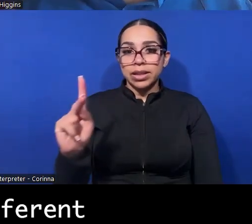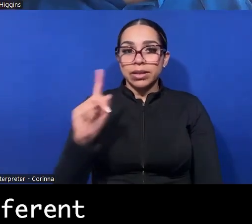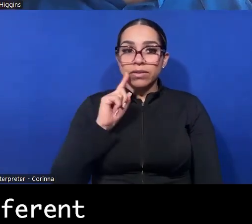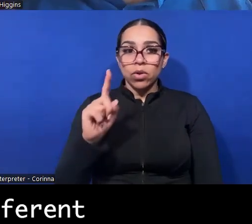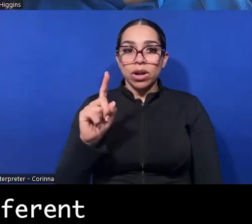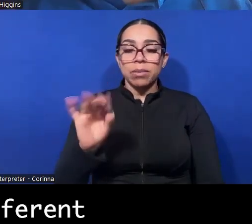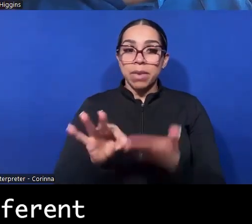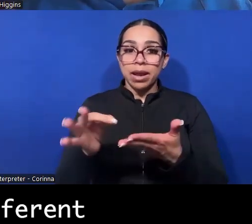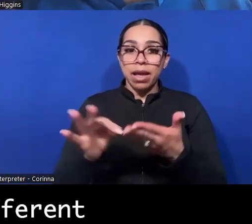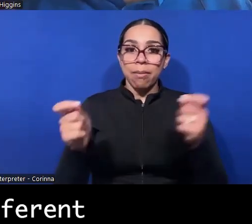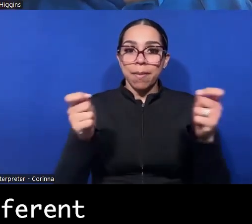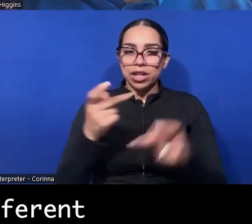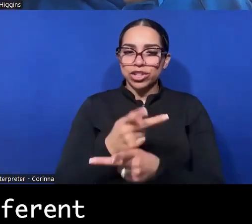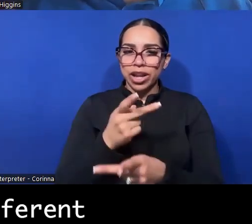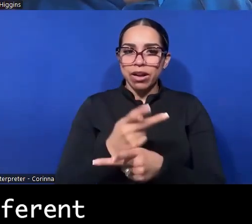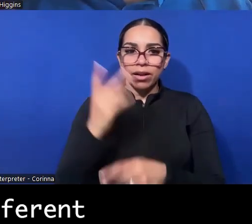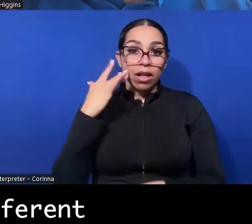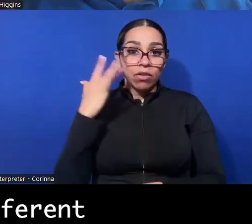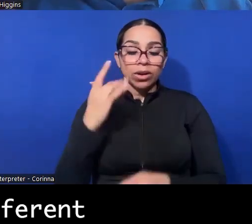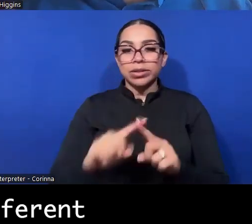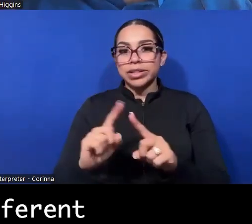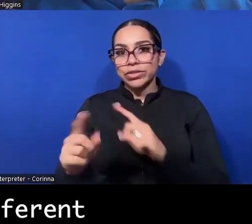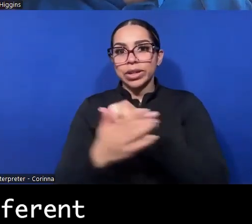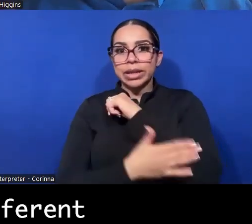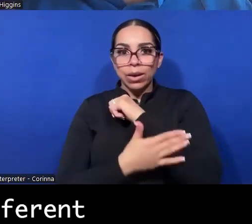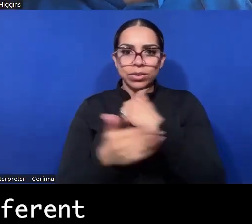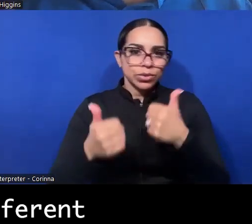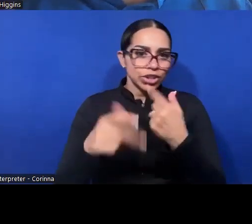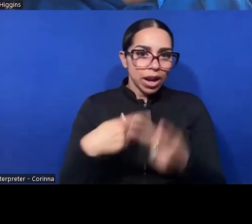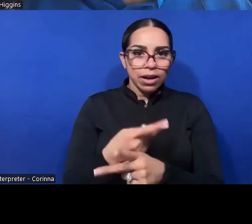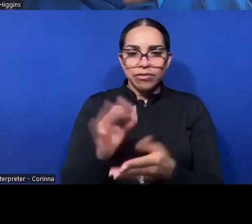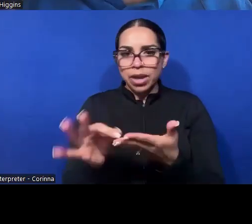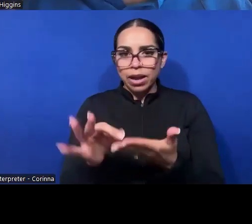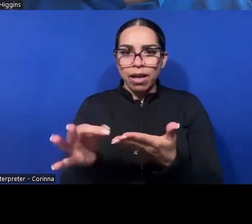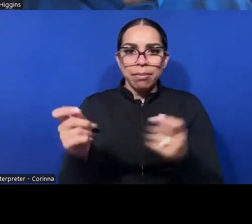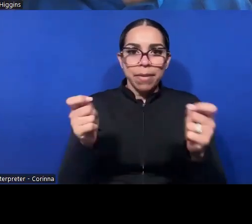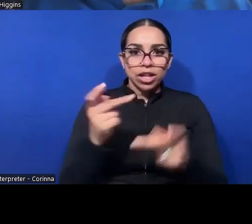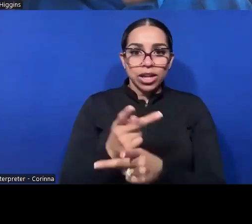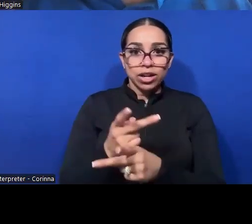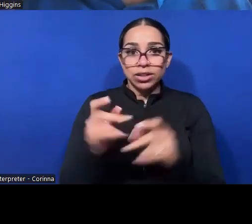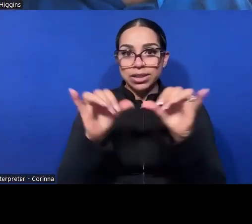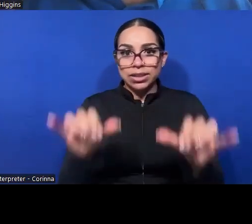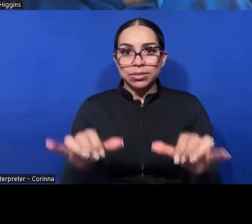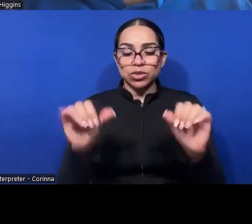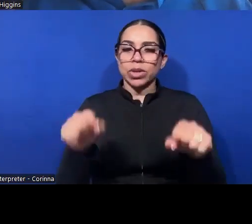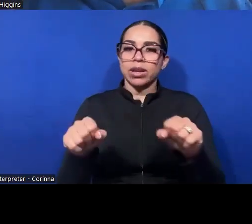The different types, or the different counties and what kind of Medi-Cal Managed Care systems you can get in those counties.